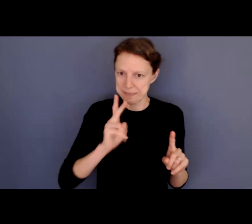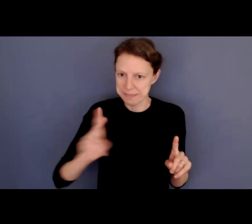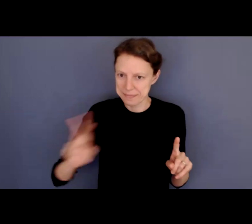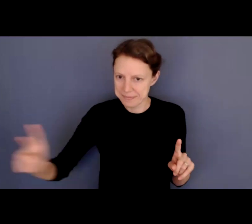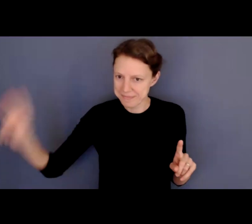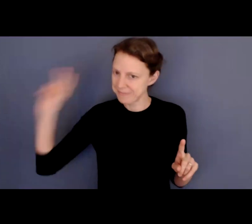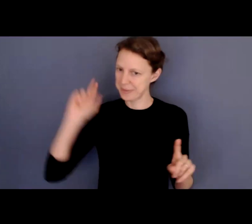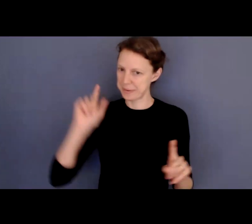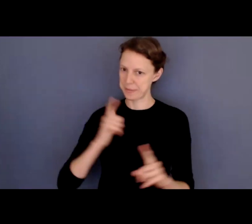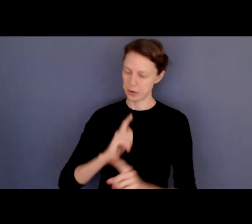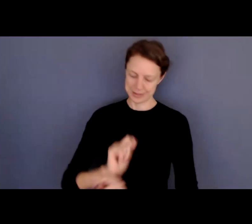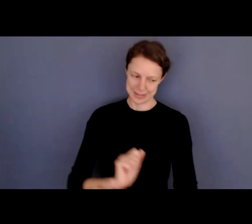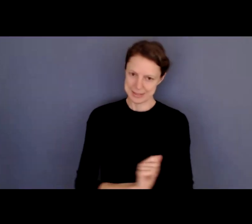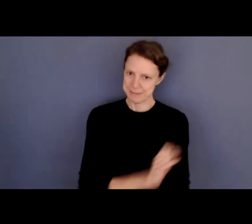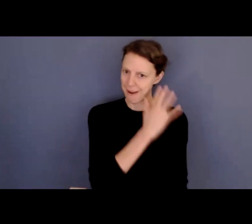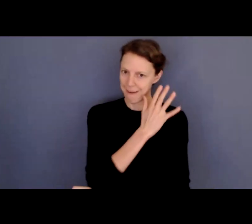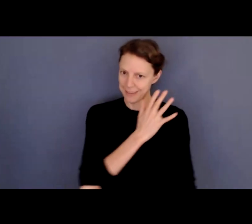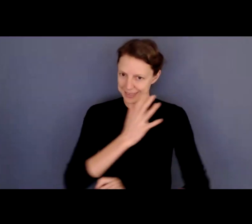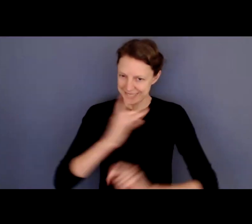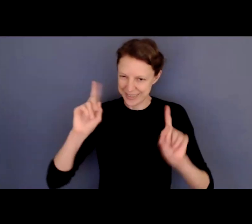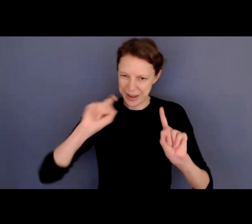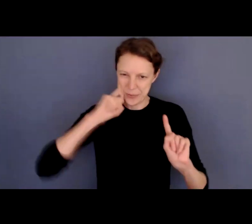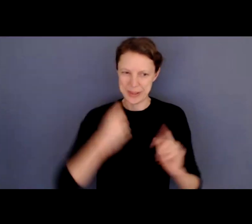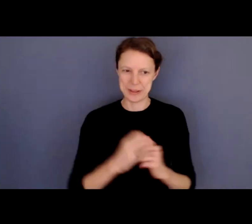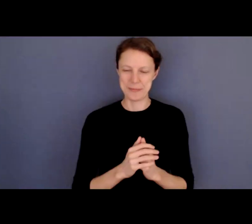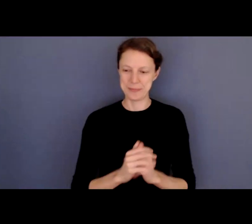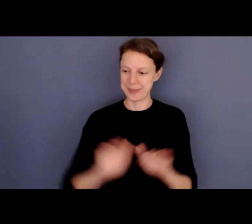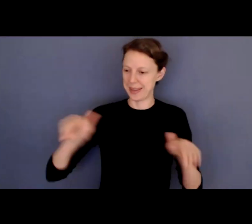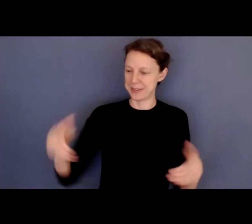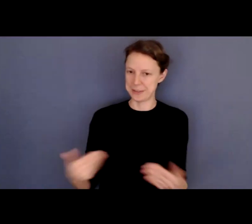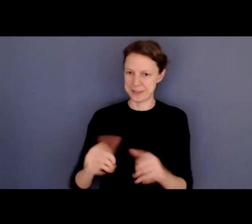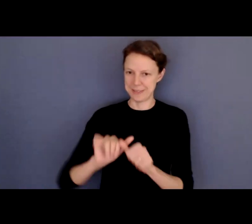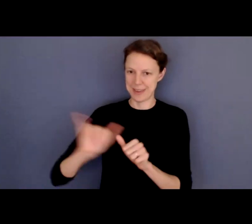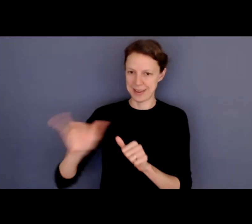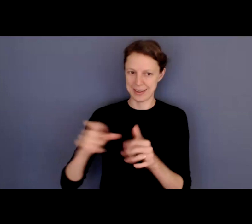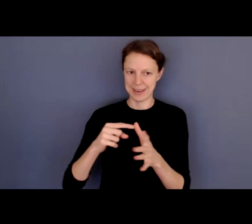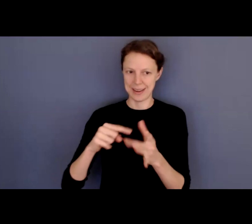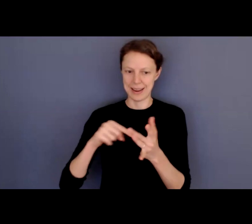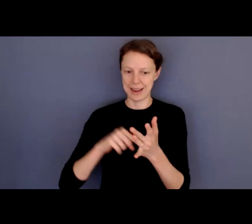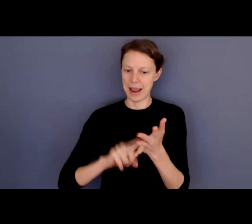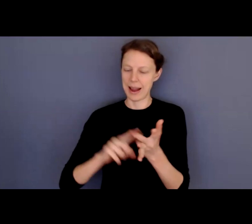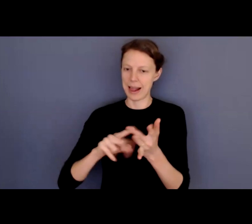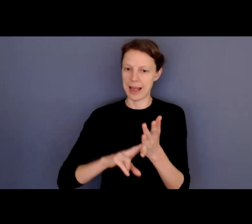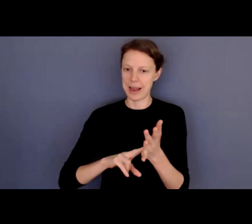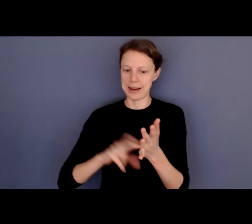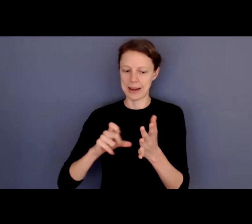Now, let me introduce the fabulous Caitlin Caruana. So Caitlin leads Westjustice's government engagement, community